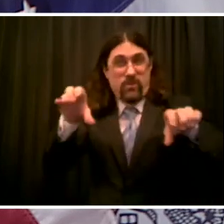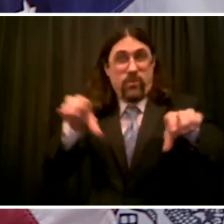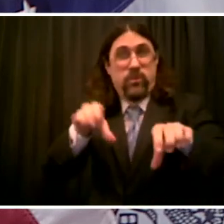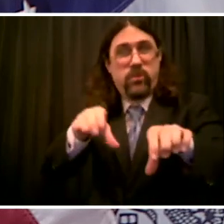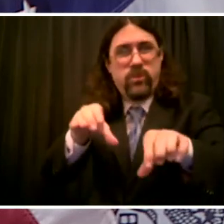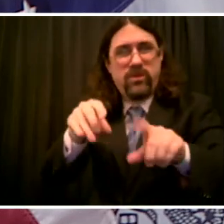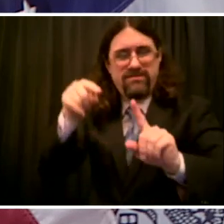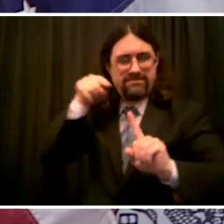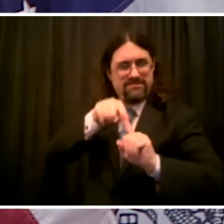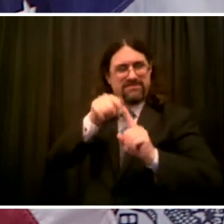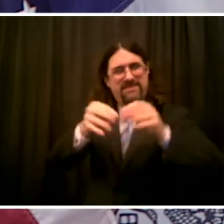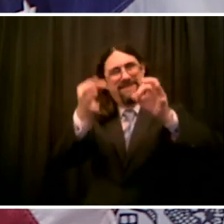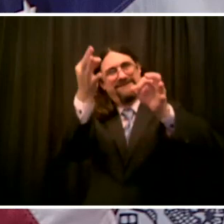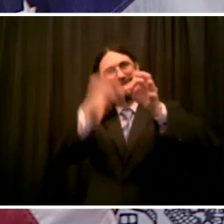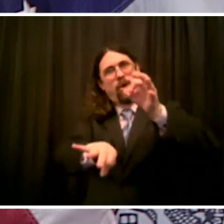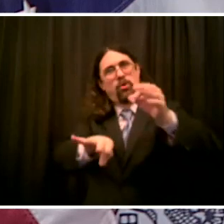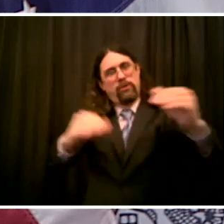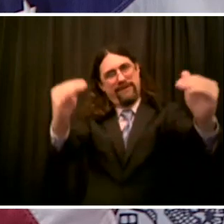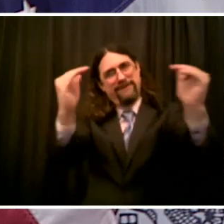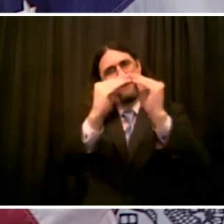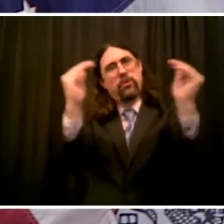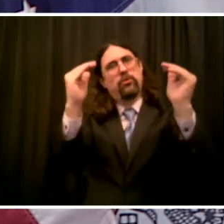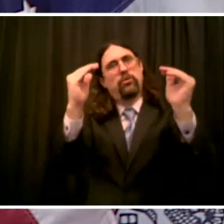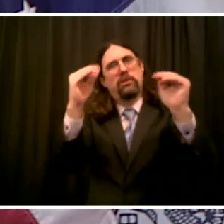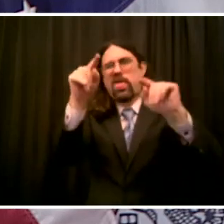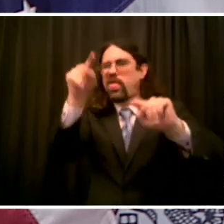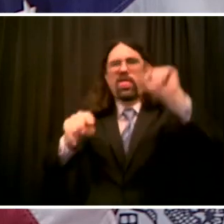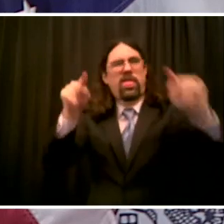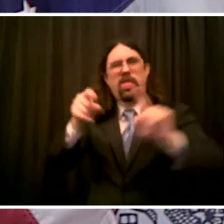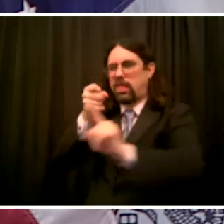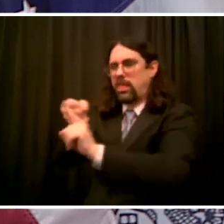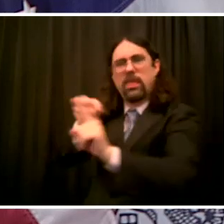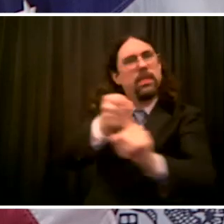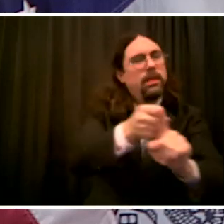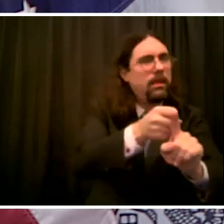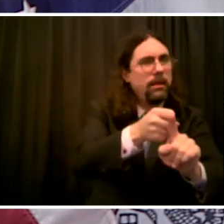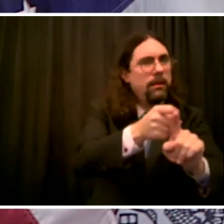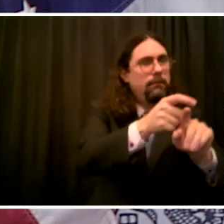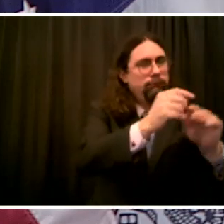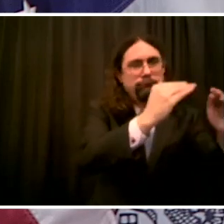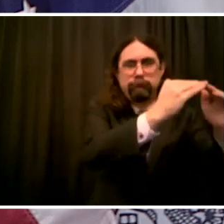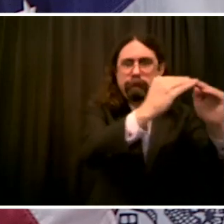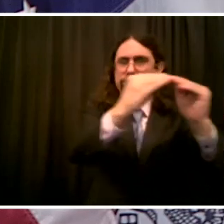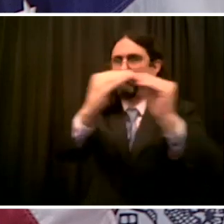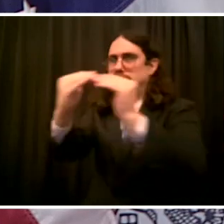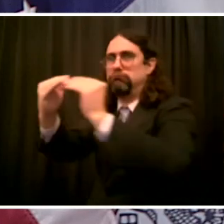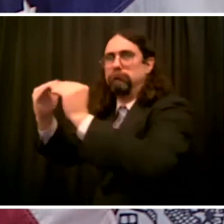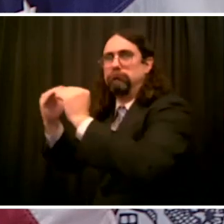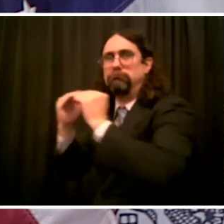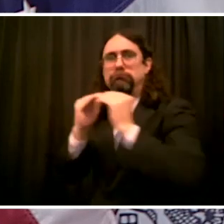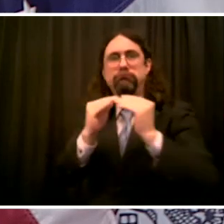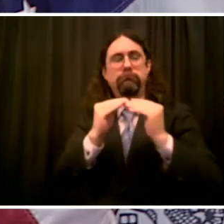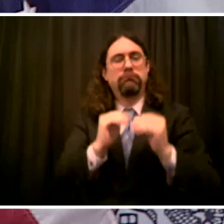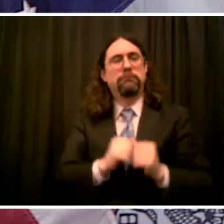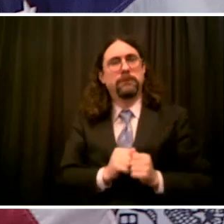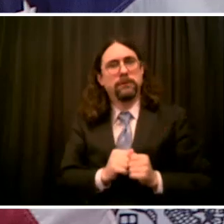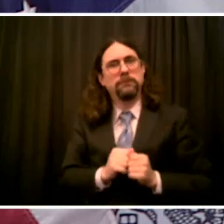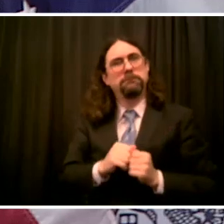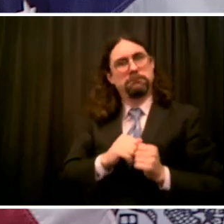FORWARD AND GETTING THE HECK UTO OF THIS SITUATION OF THIS PANDEMIC ALL TOGETHER AS QUICKLY AS